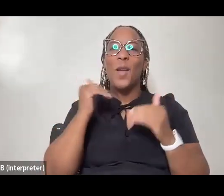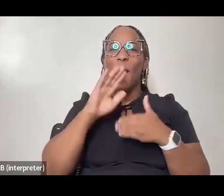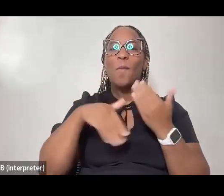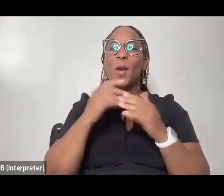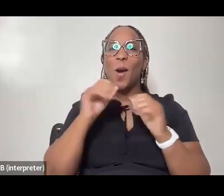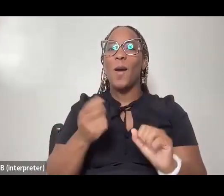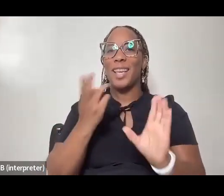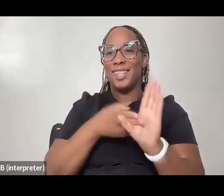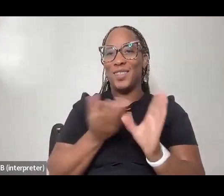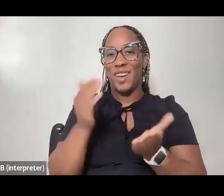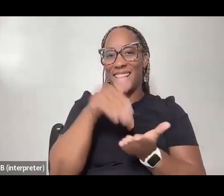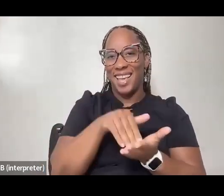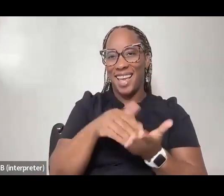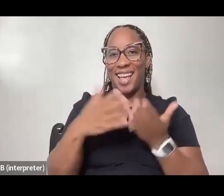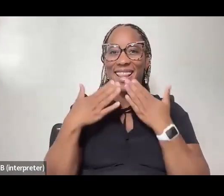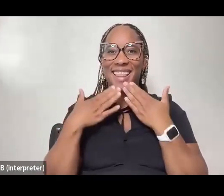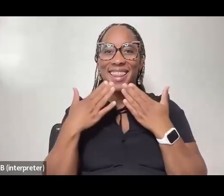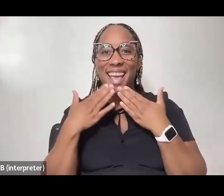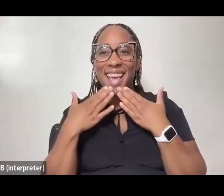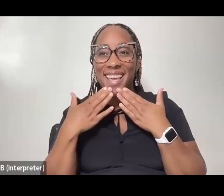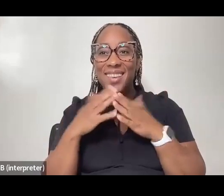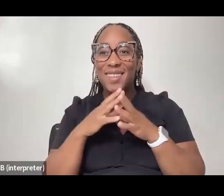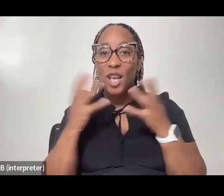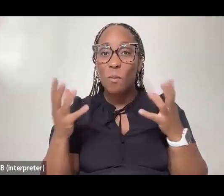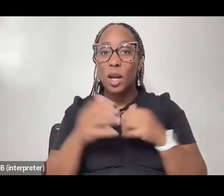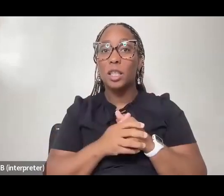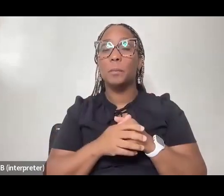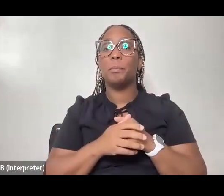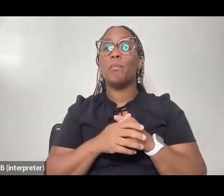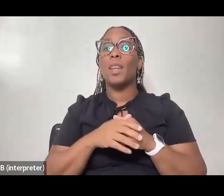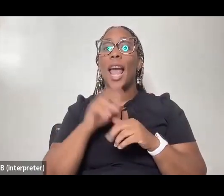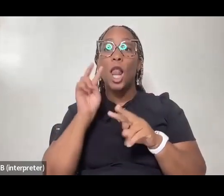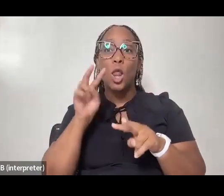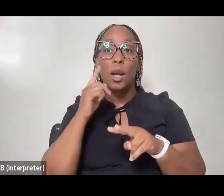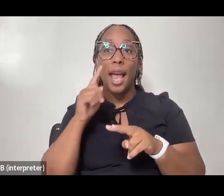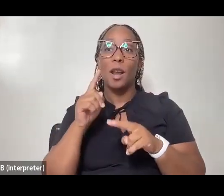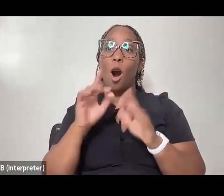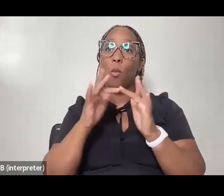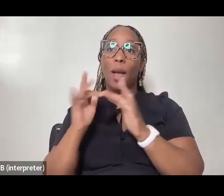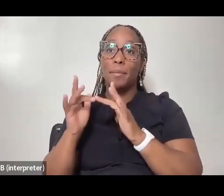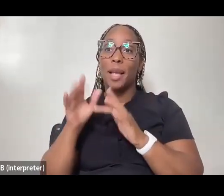join us again. Thank you also very much. Keep an eye on our conference website where we will be posting